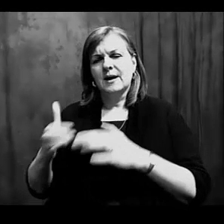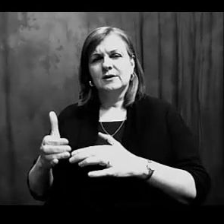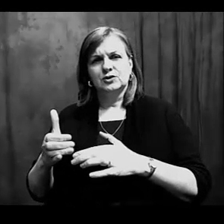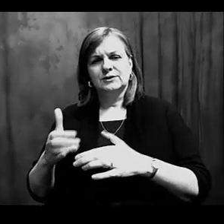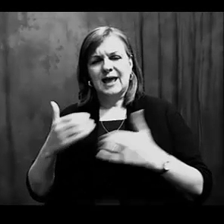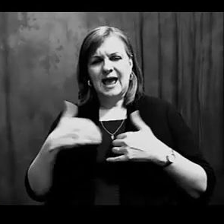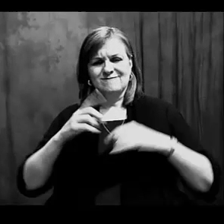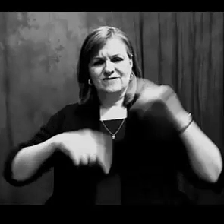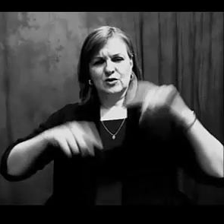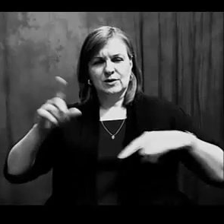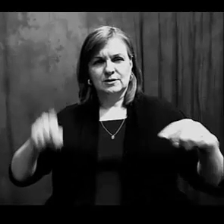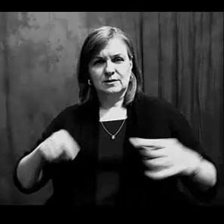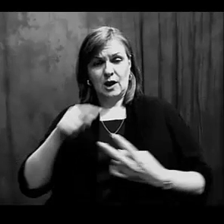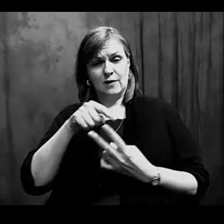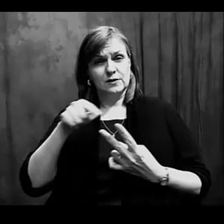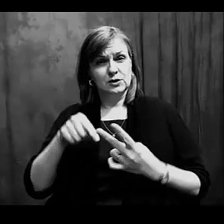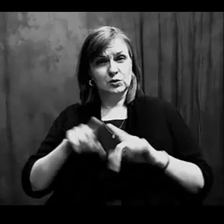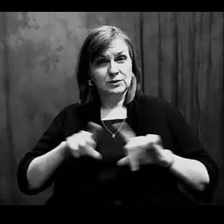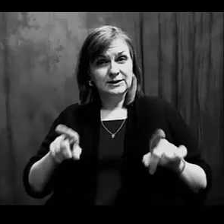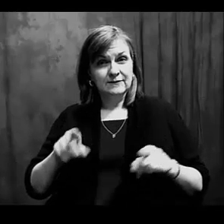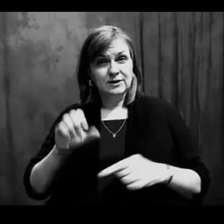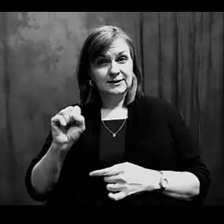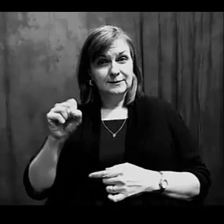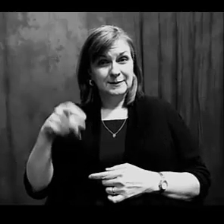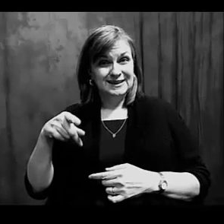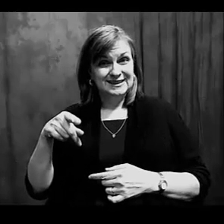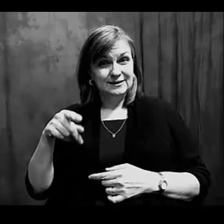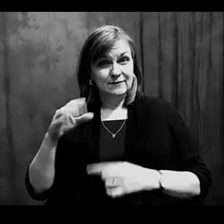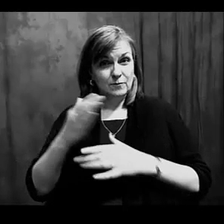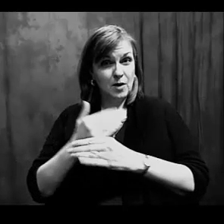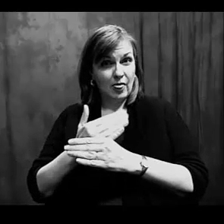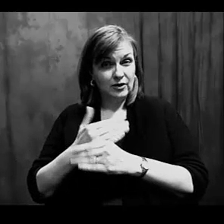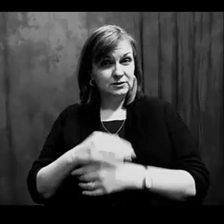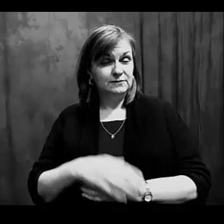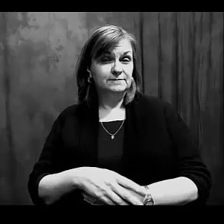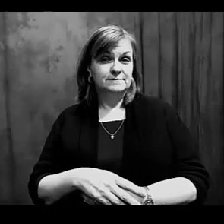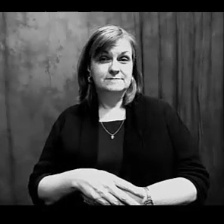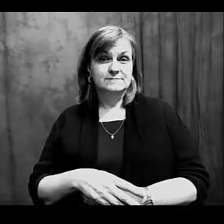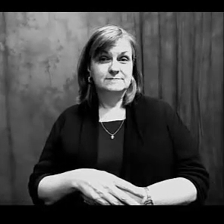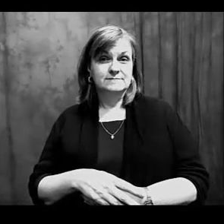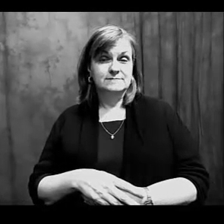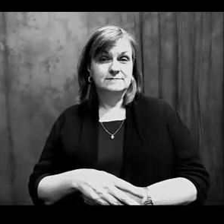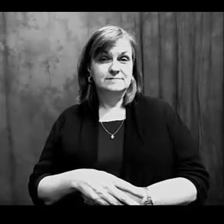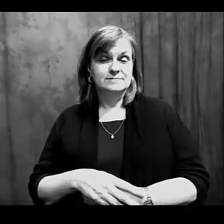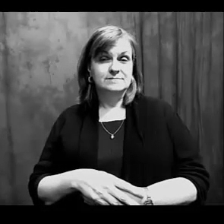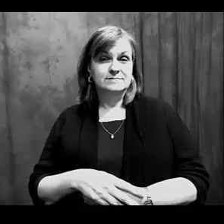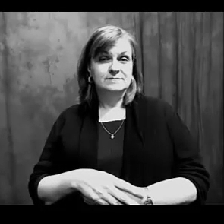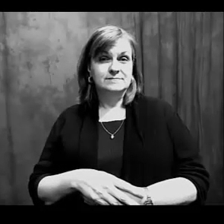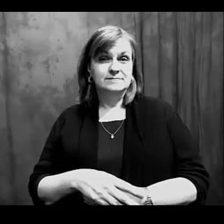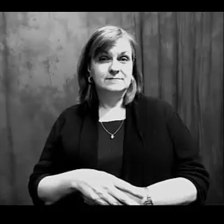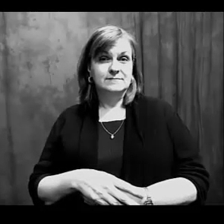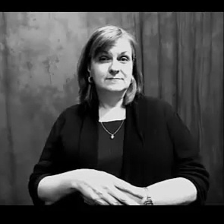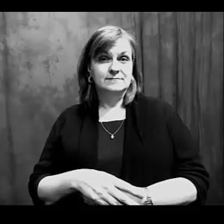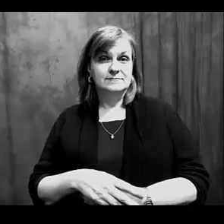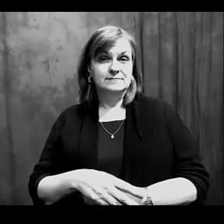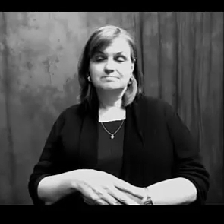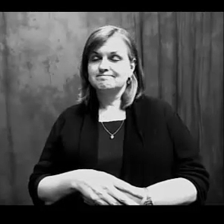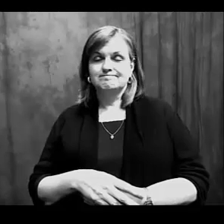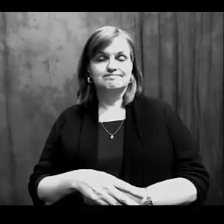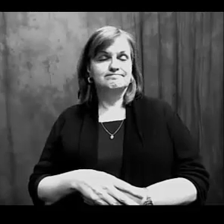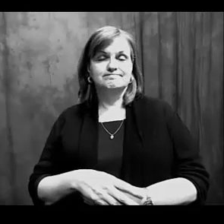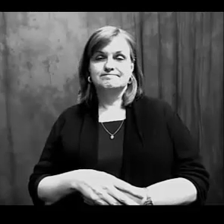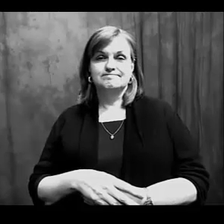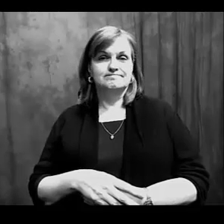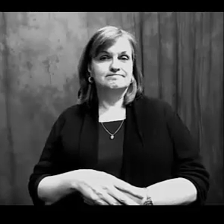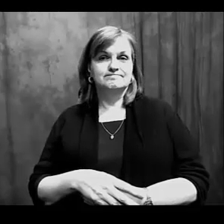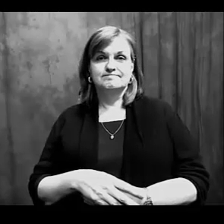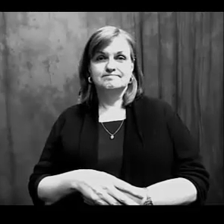that would cause this kind of variation -- are these two different species??